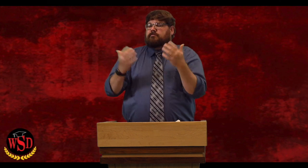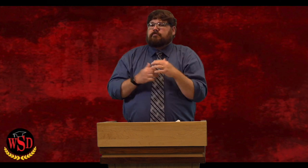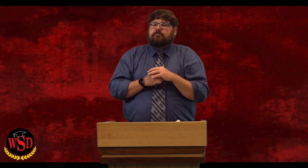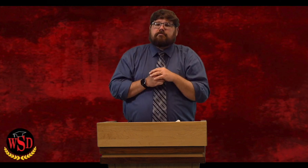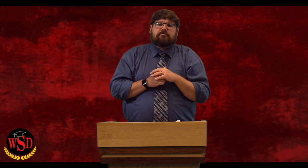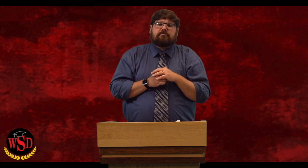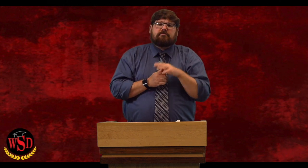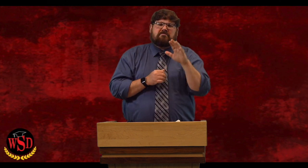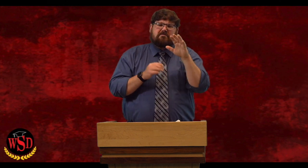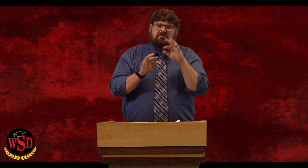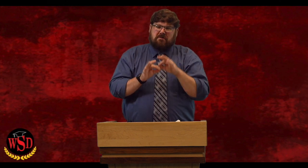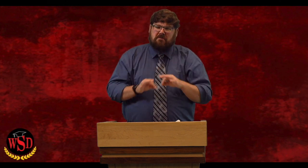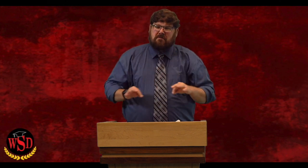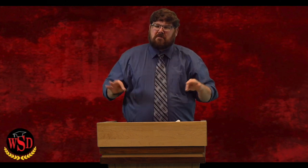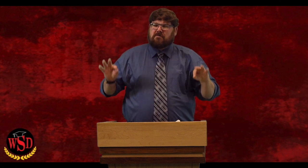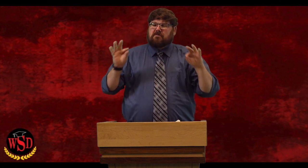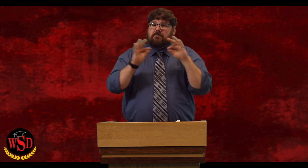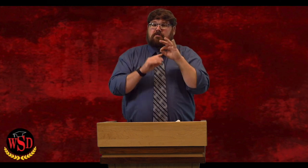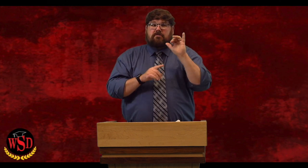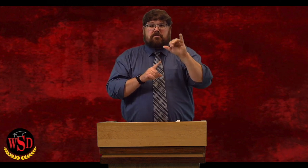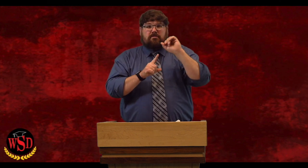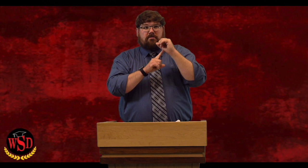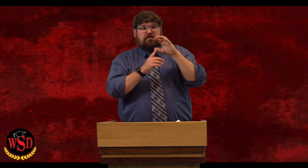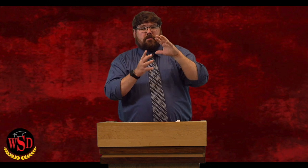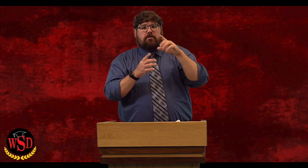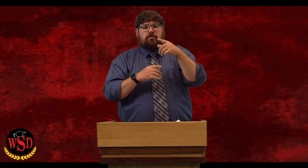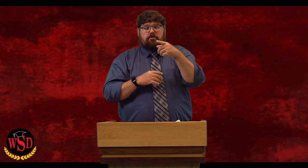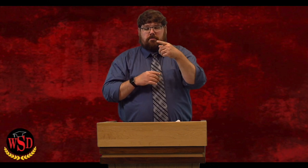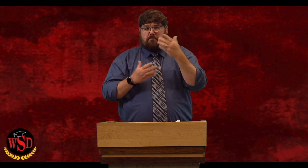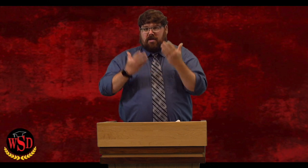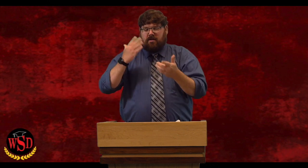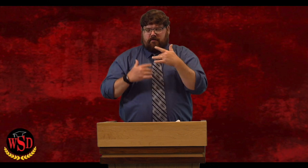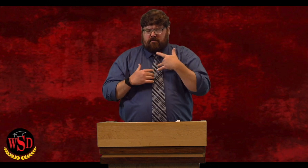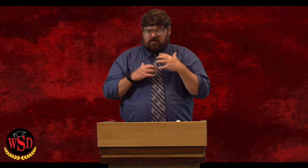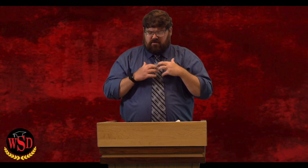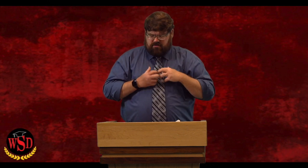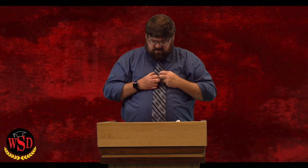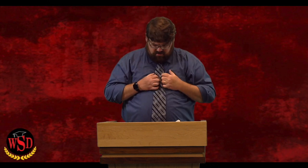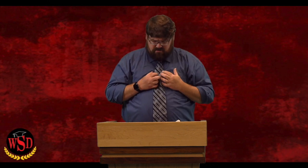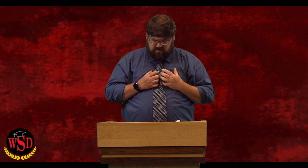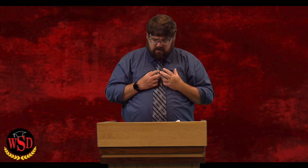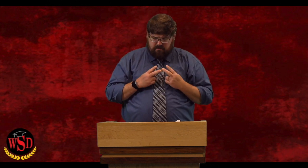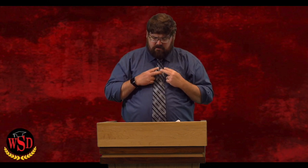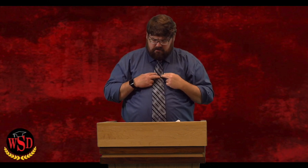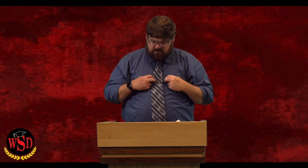It's important, that with this situation, for you to look inside yourself and at who you are.